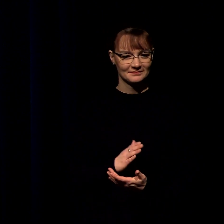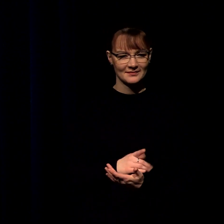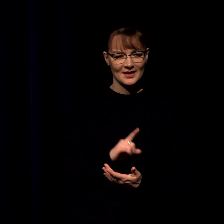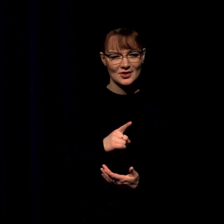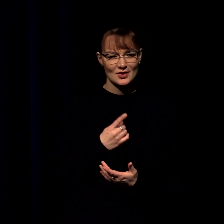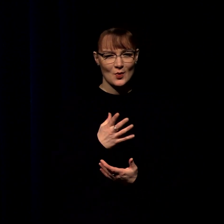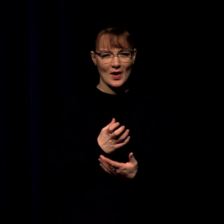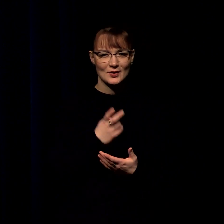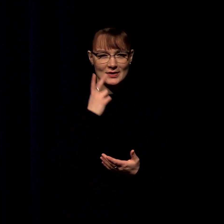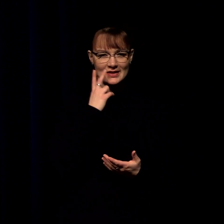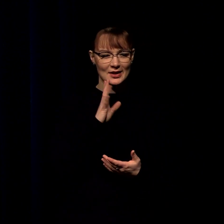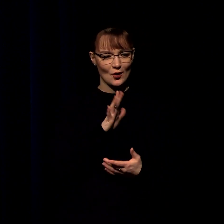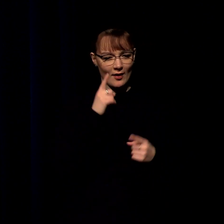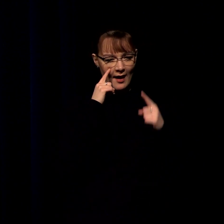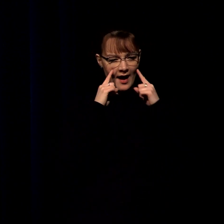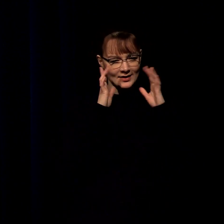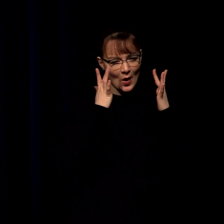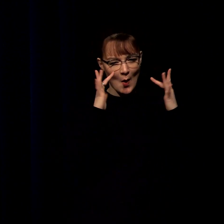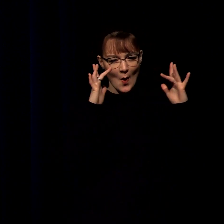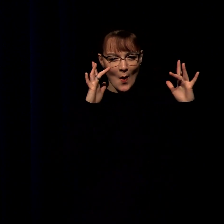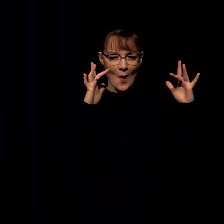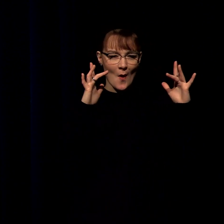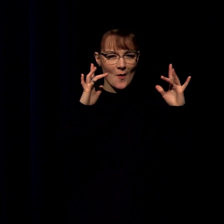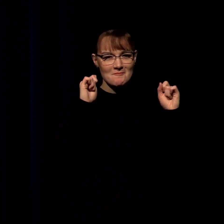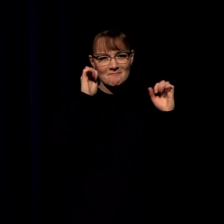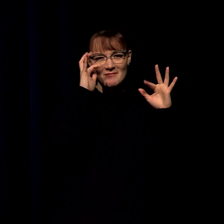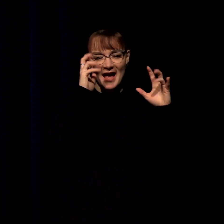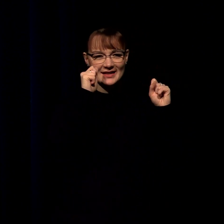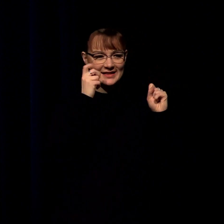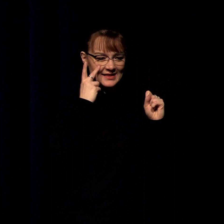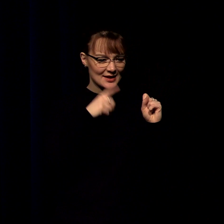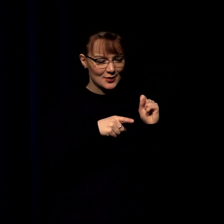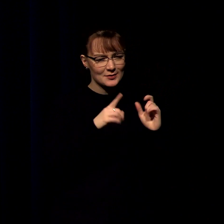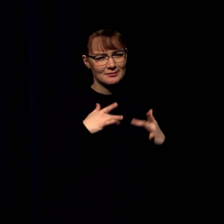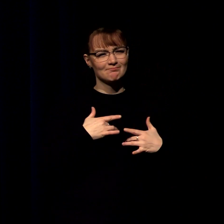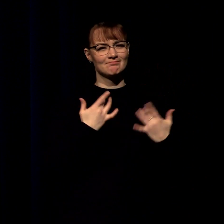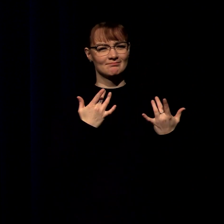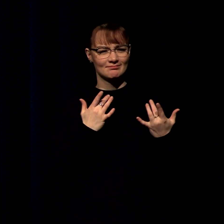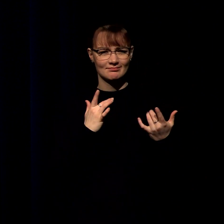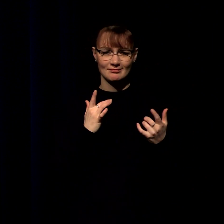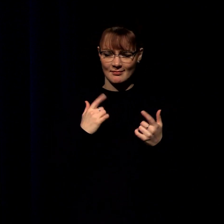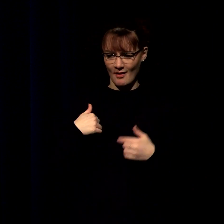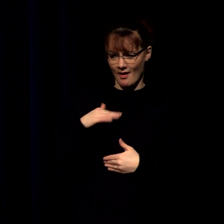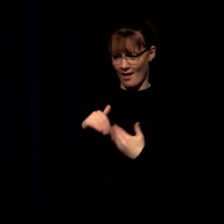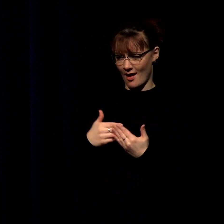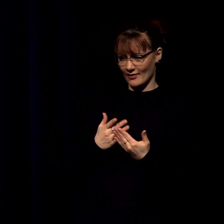everybody wants to be somebody, everybody wants to be someone,